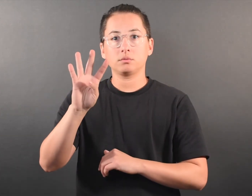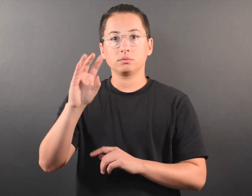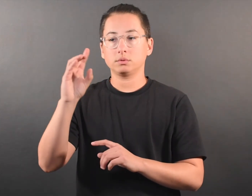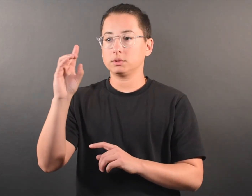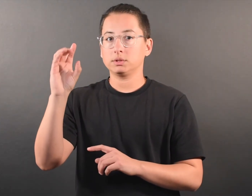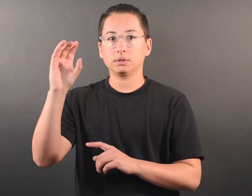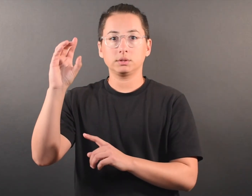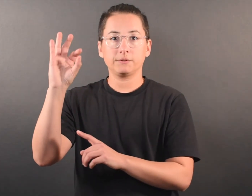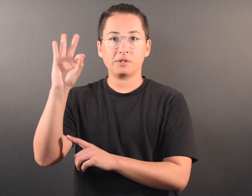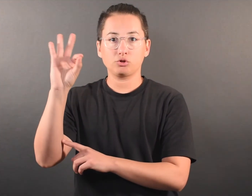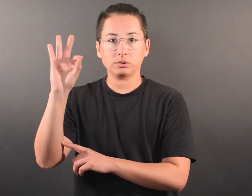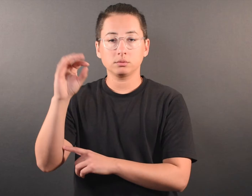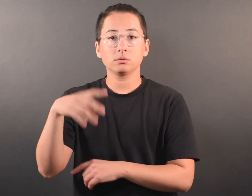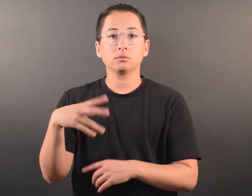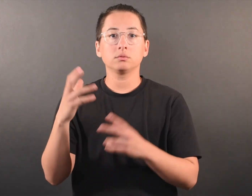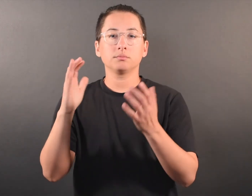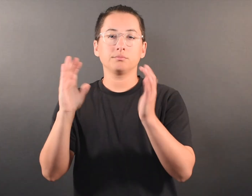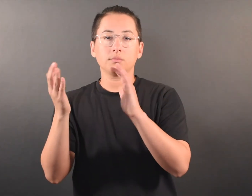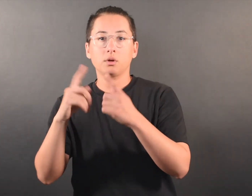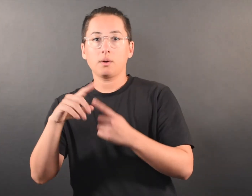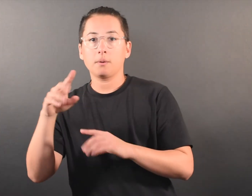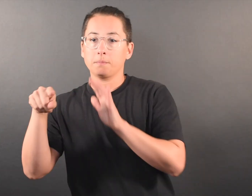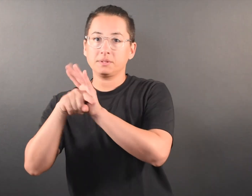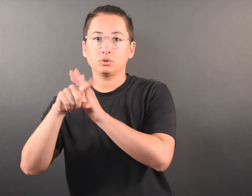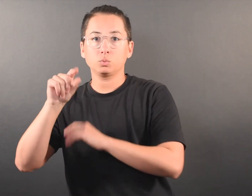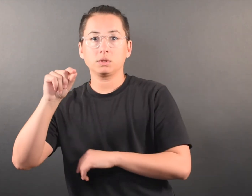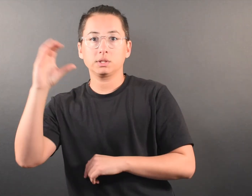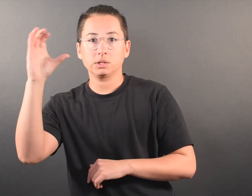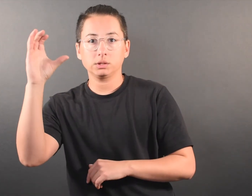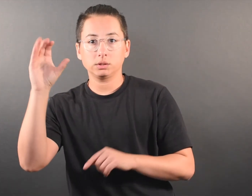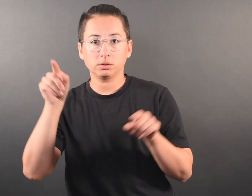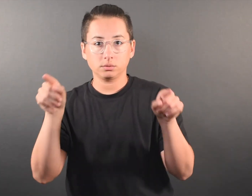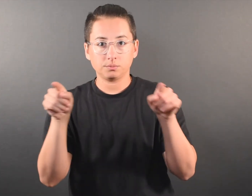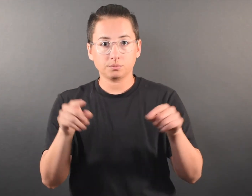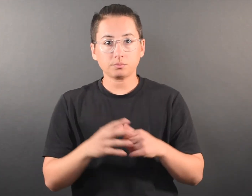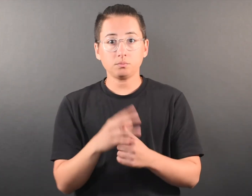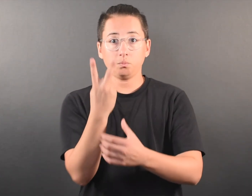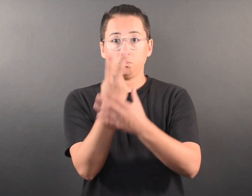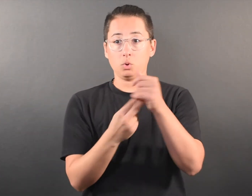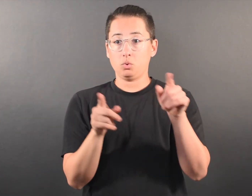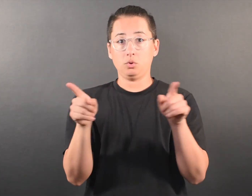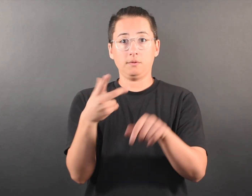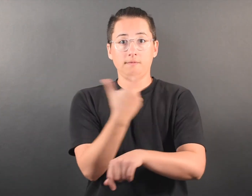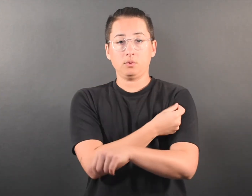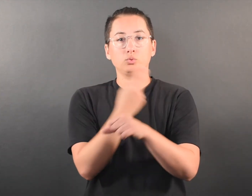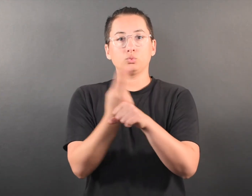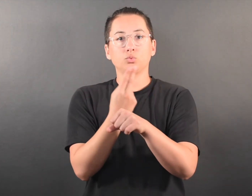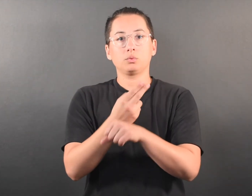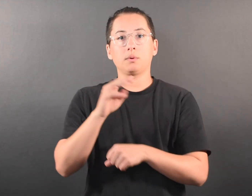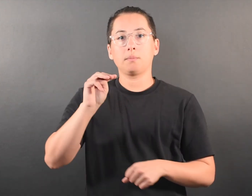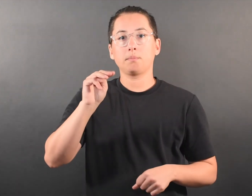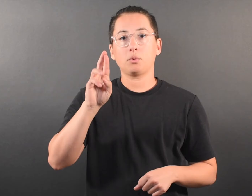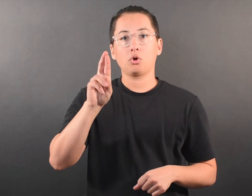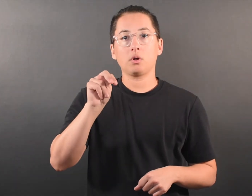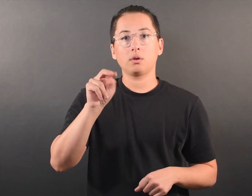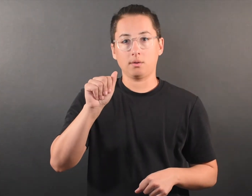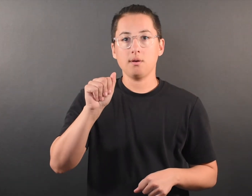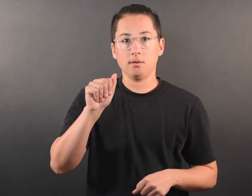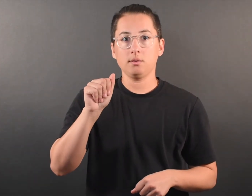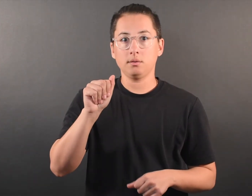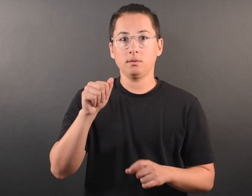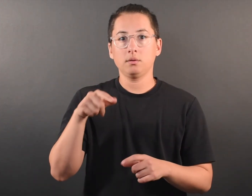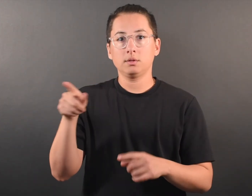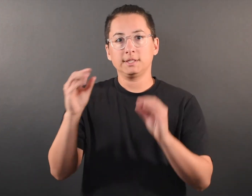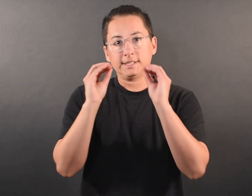Fahrenheit (minus 20 degrees Celsius). Both of these vaccines use messenger RNA, or mRNA,